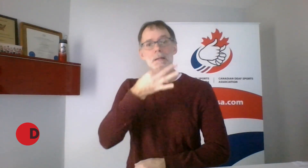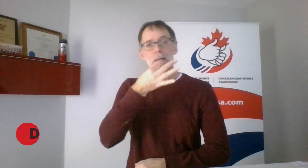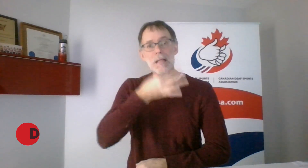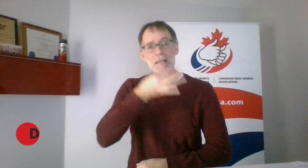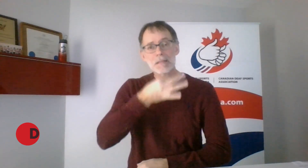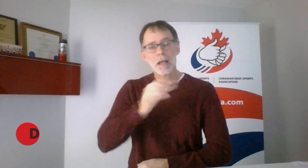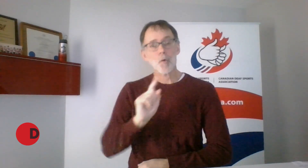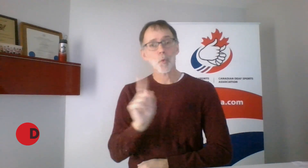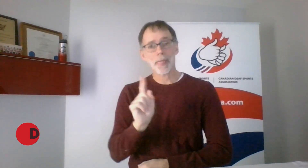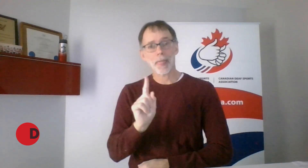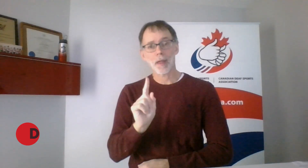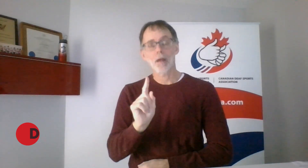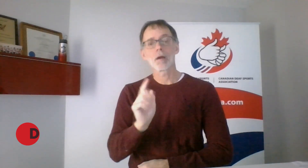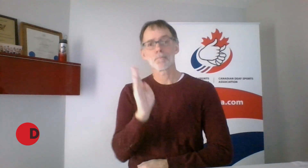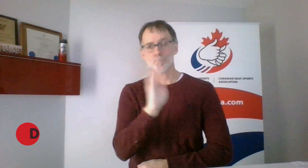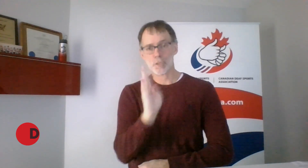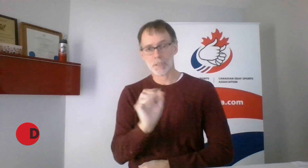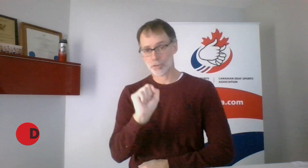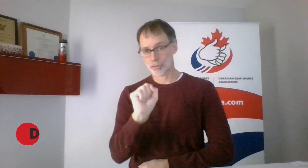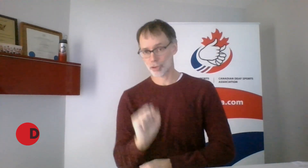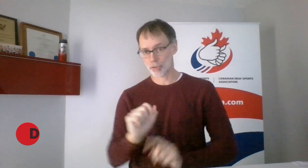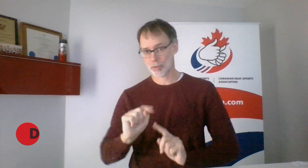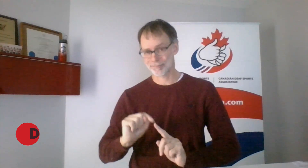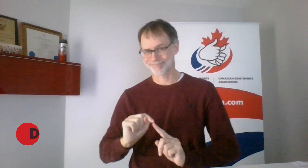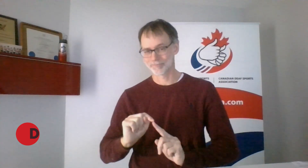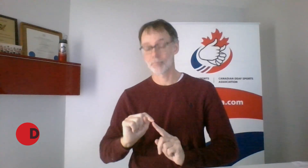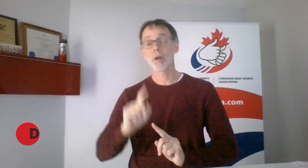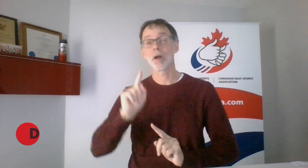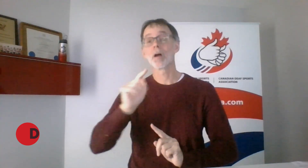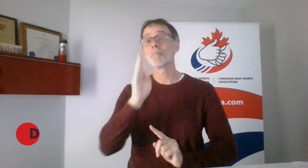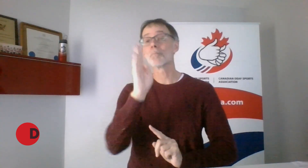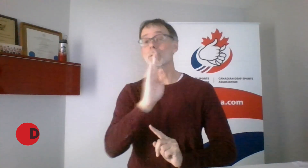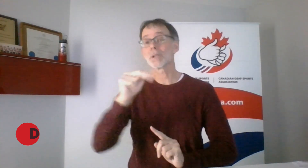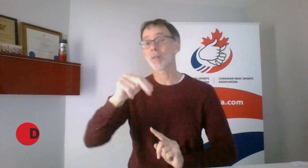that Caxias do Sul is in southern Brazil.